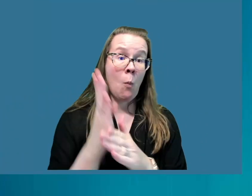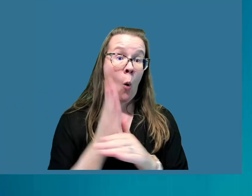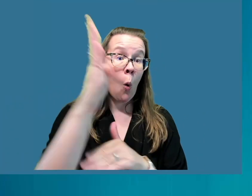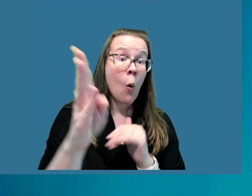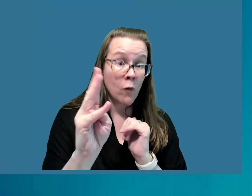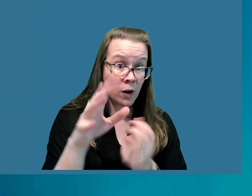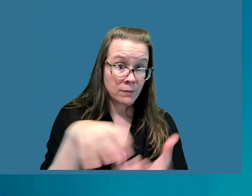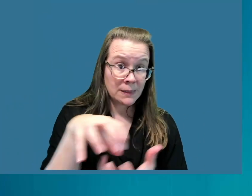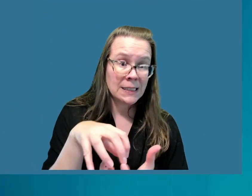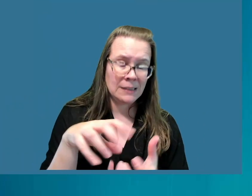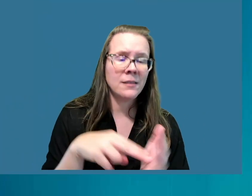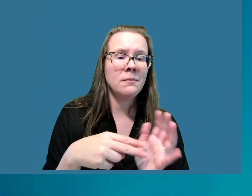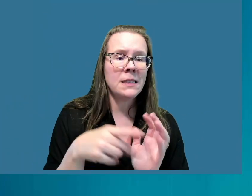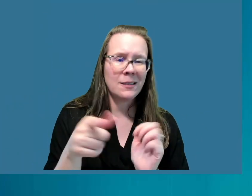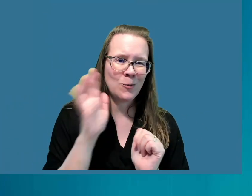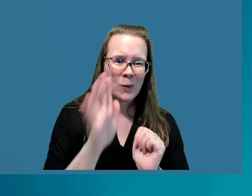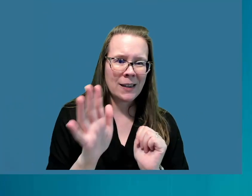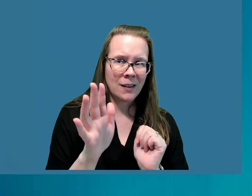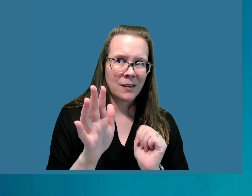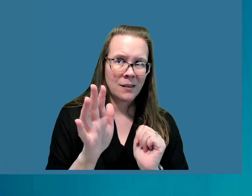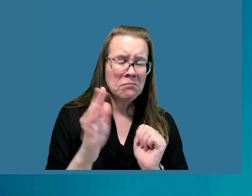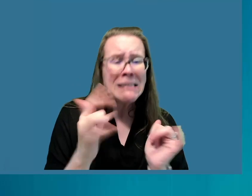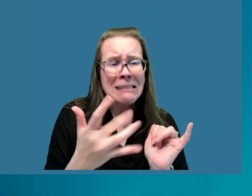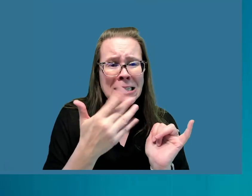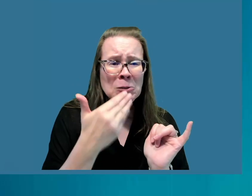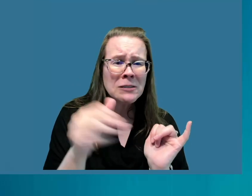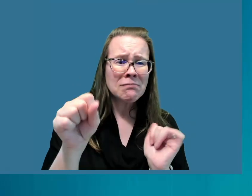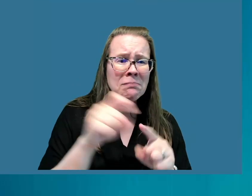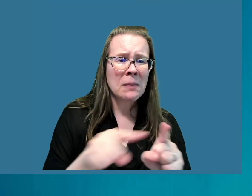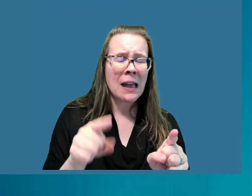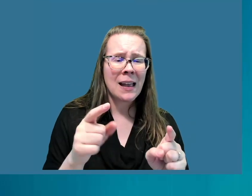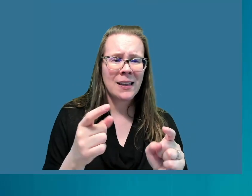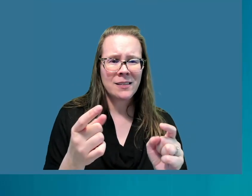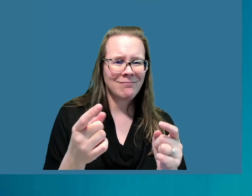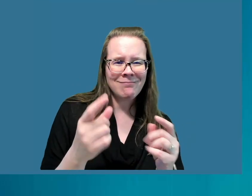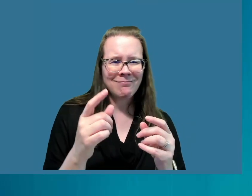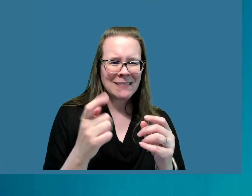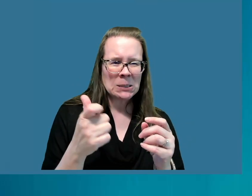And the next thing is just don't over mix the dough. It's easy, in the Kitchenaid to, like,